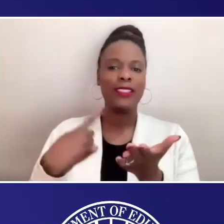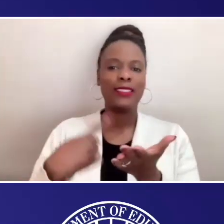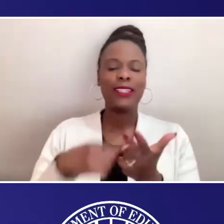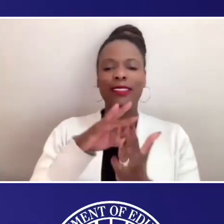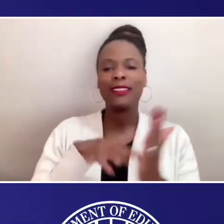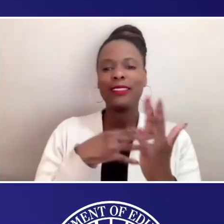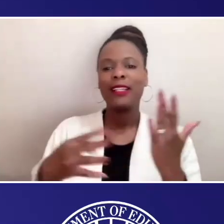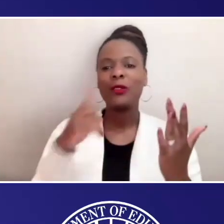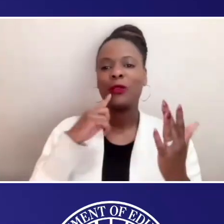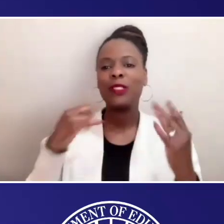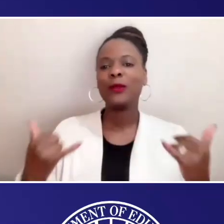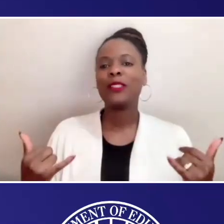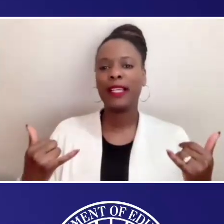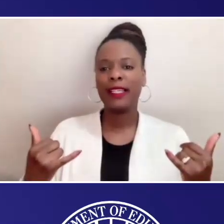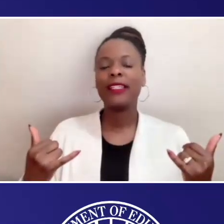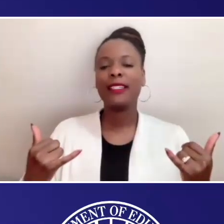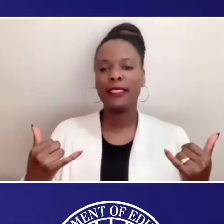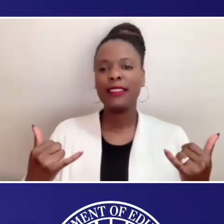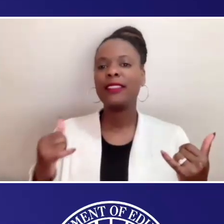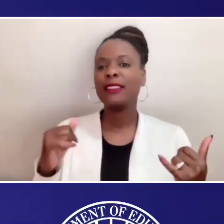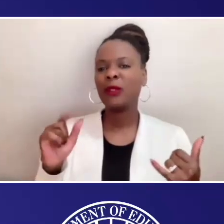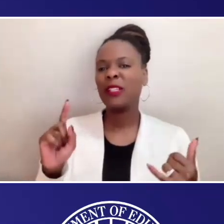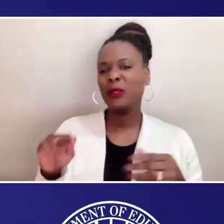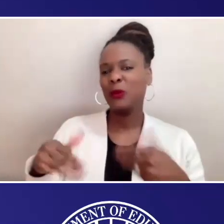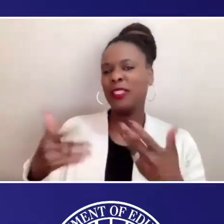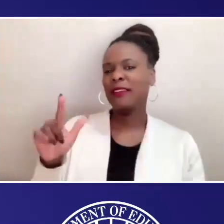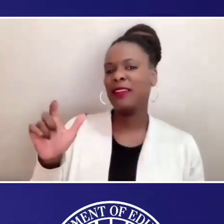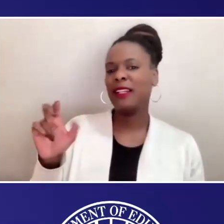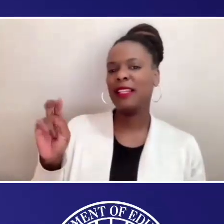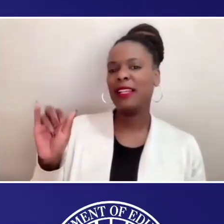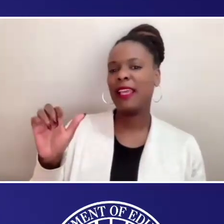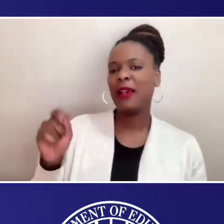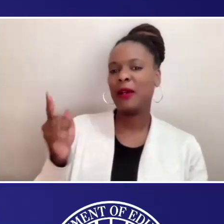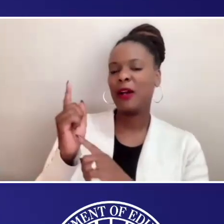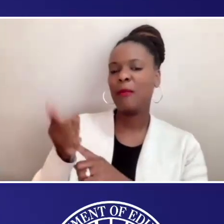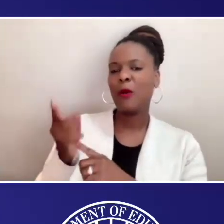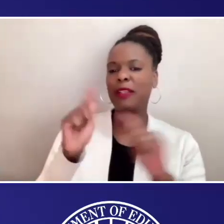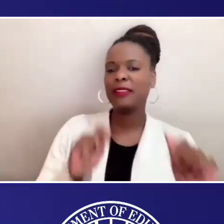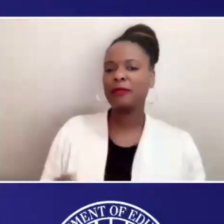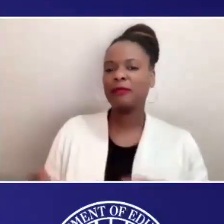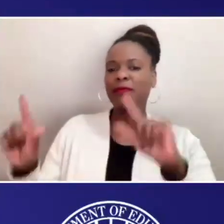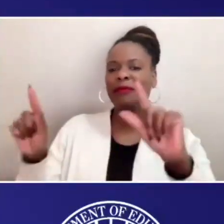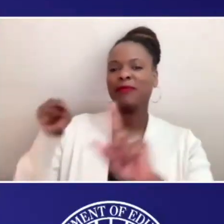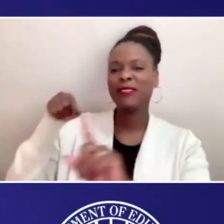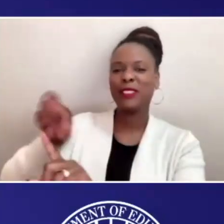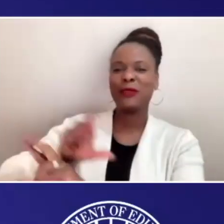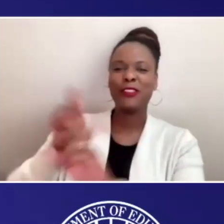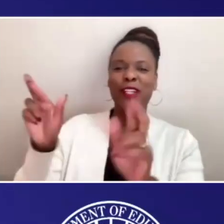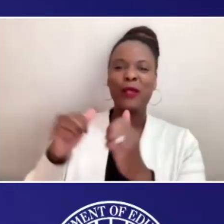today. So we need to give Linnea a couple minutes to get that pulled up because she was all ready to go with the, with the schedule. And here I am changing